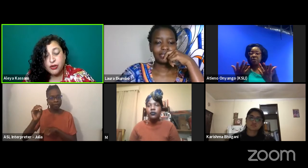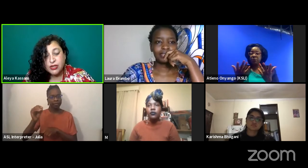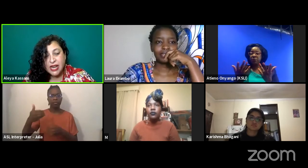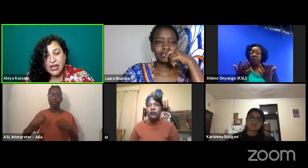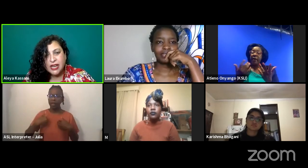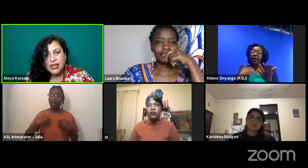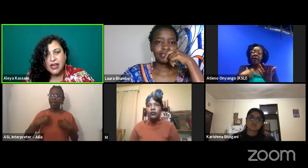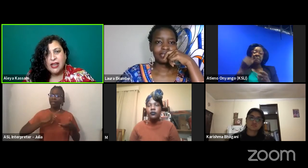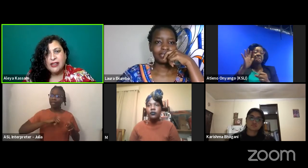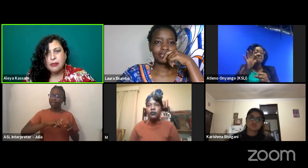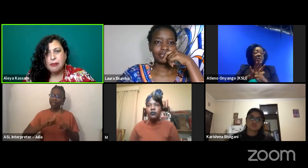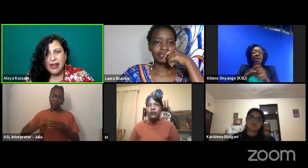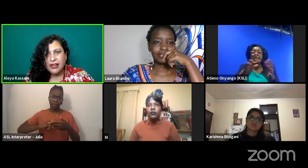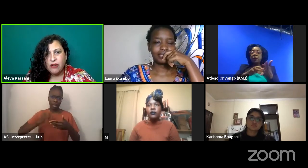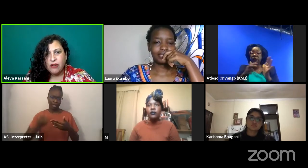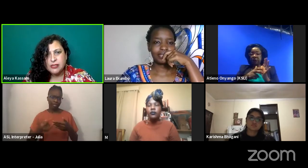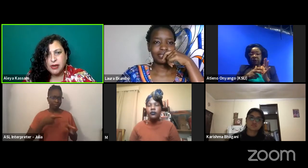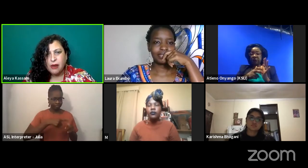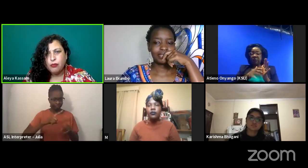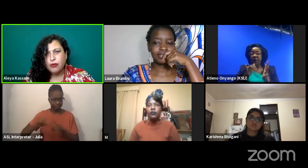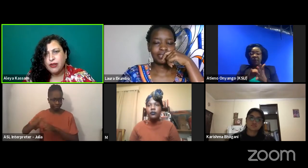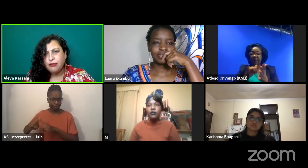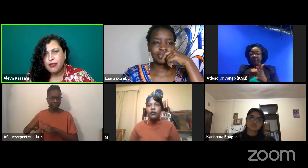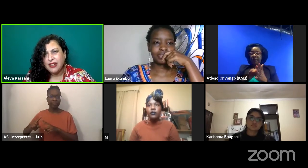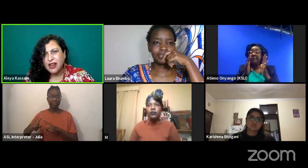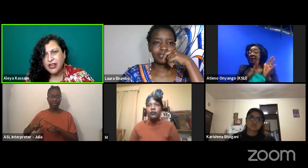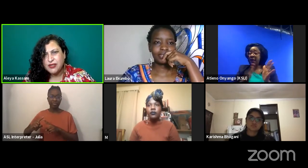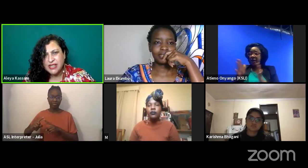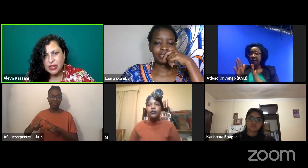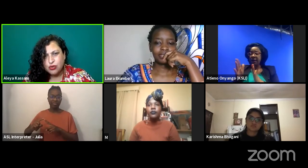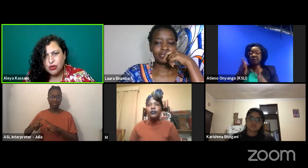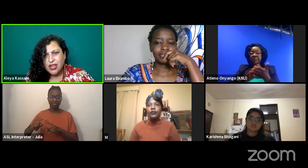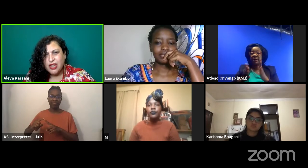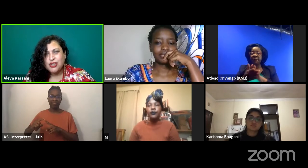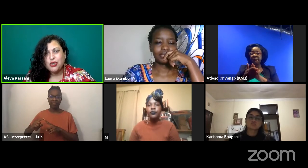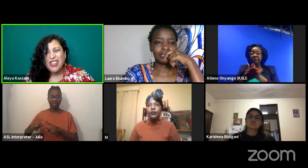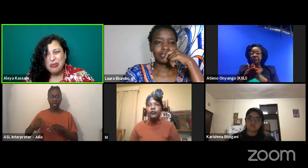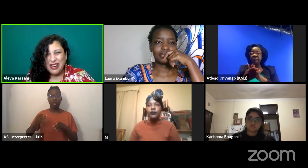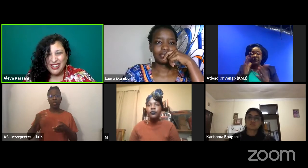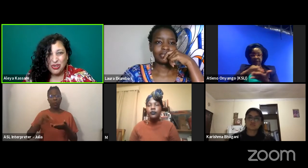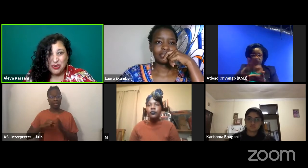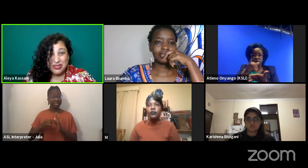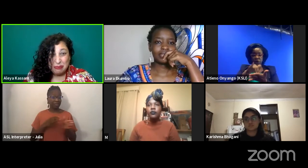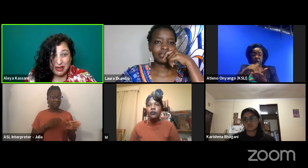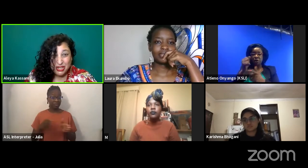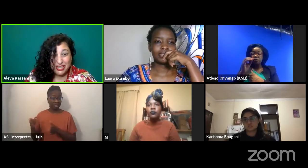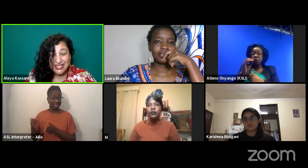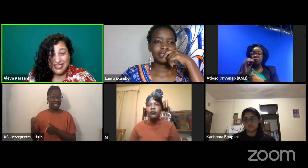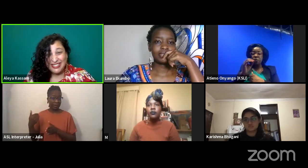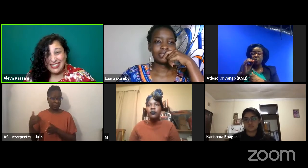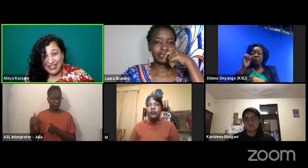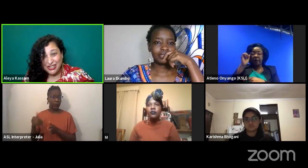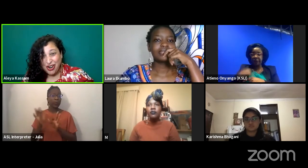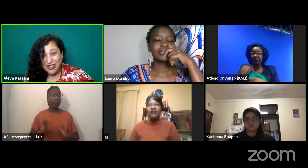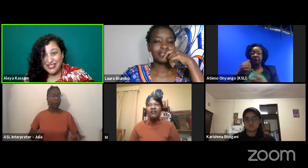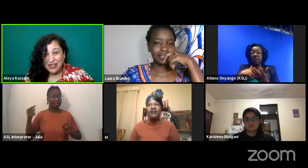undertaking that the planning of it has become really like, kind of central. So then we kind of go into budgets and Gantt charts